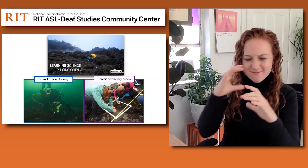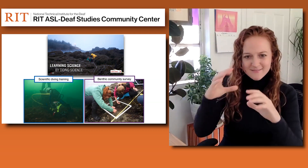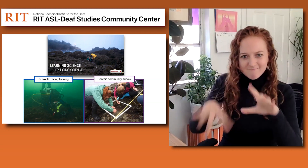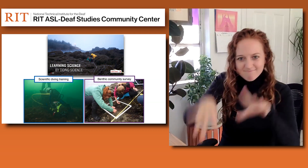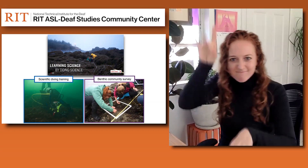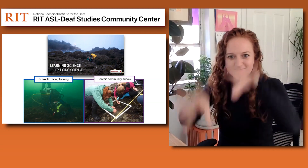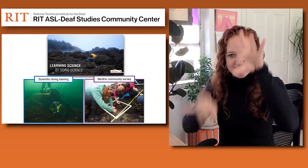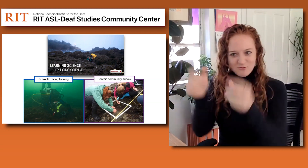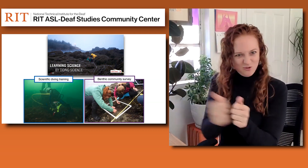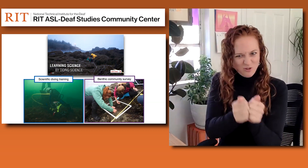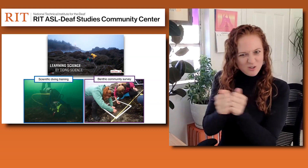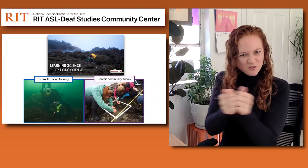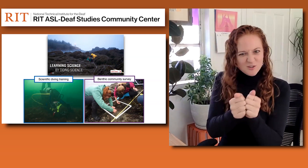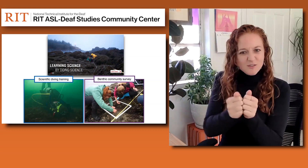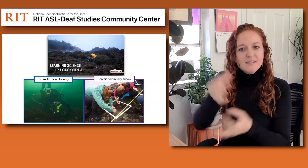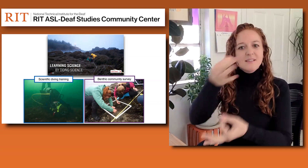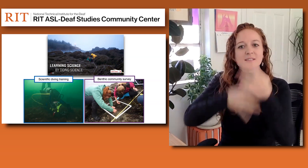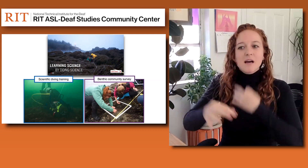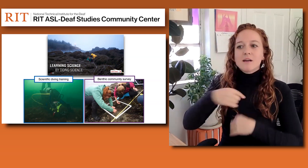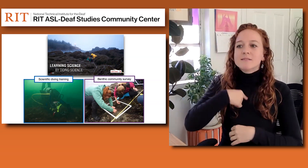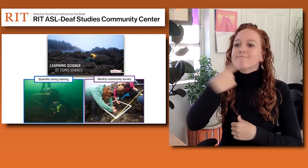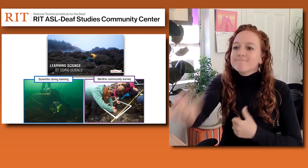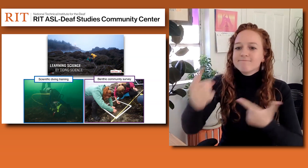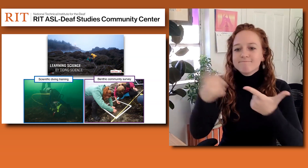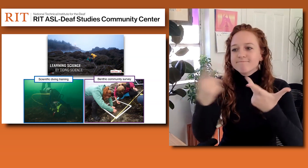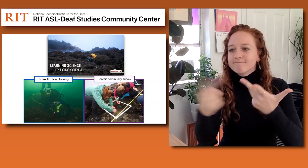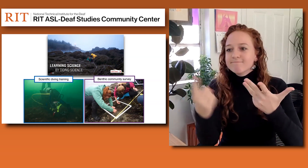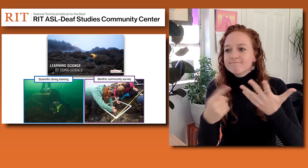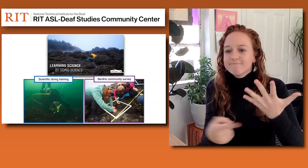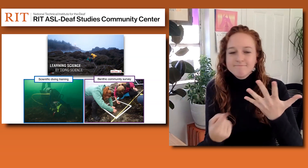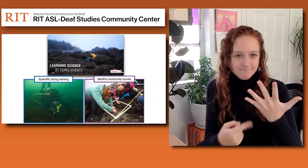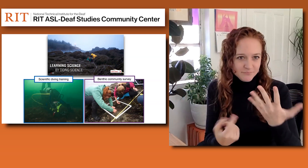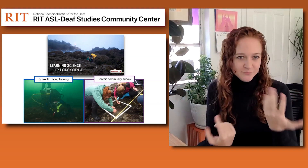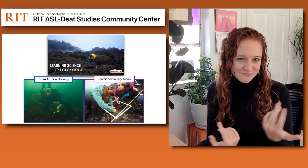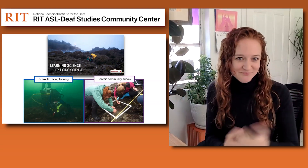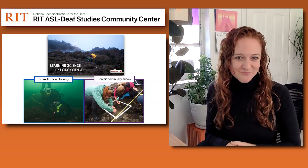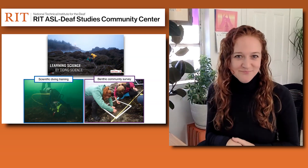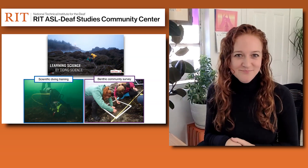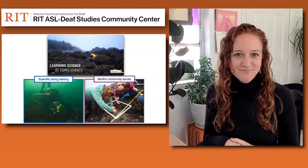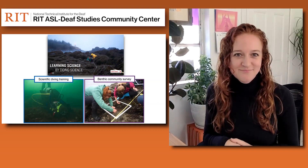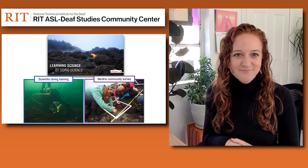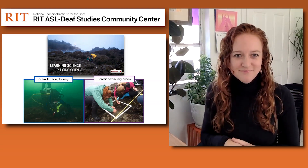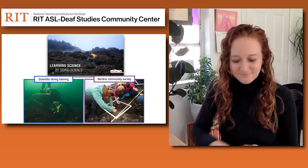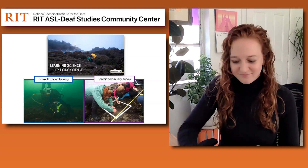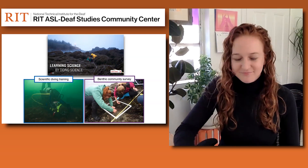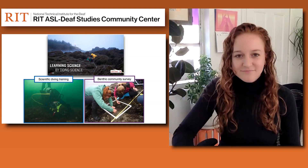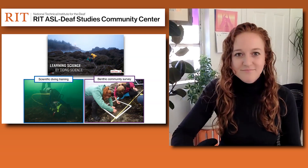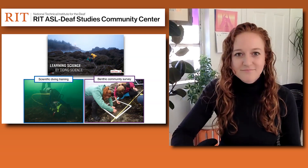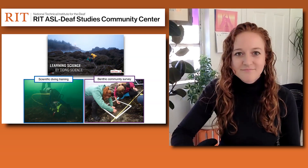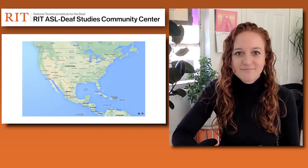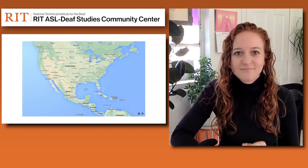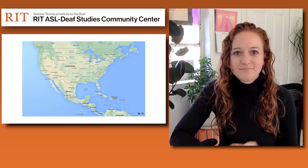and those who joined me. We worked together, as opposed to me dictating anything or...